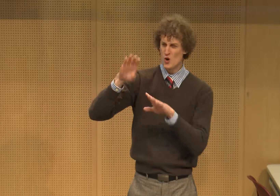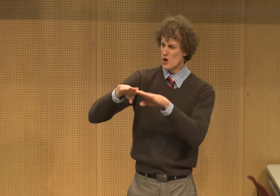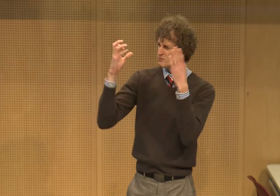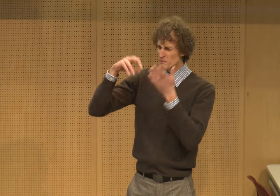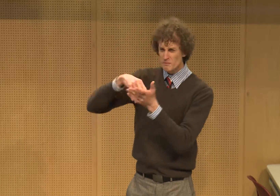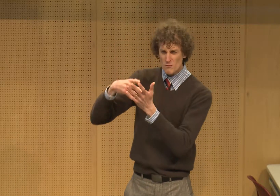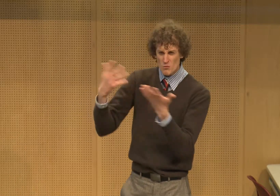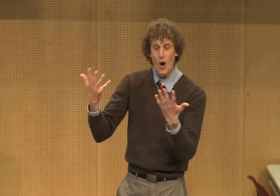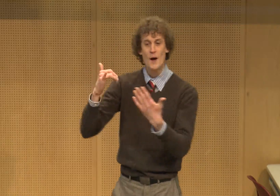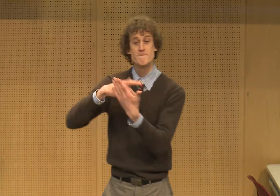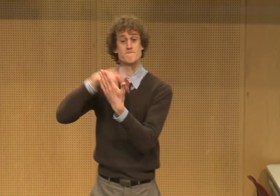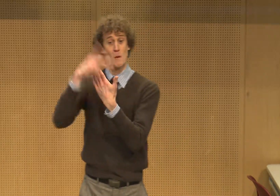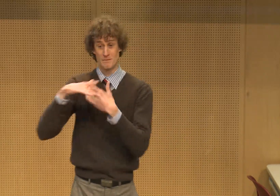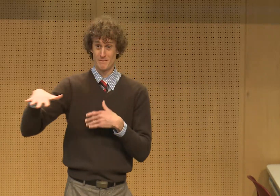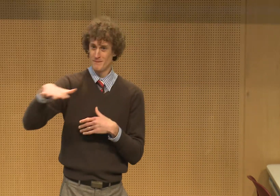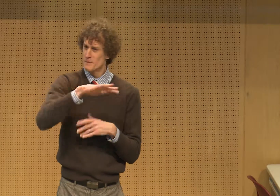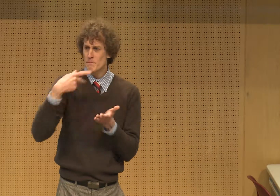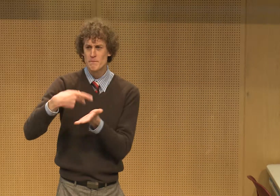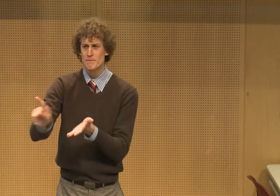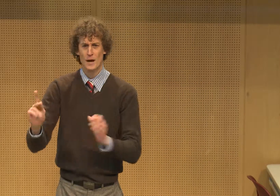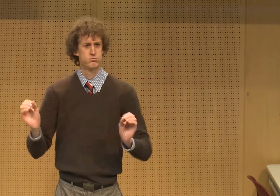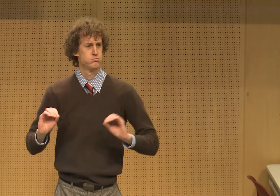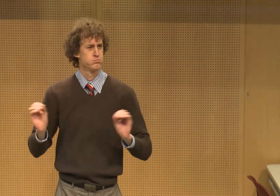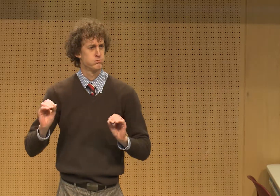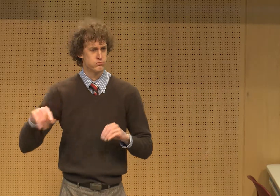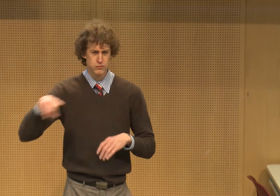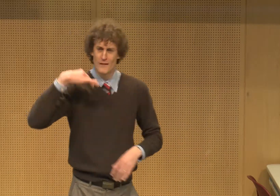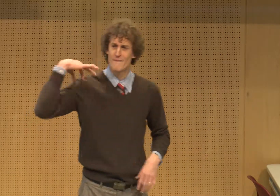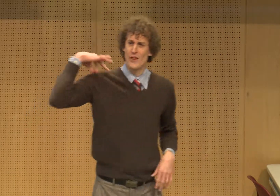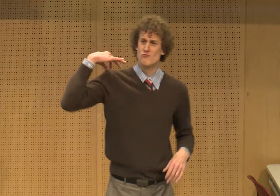And what happened was I really got involved with open-source coding.